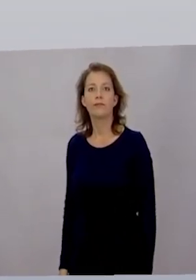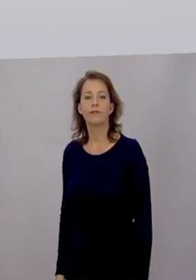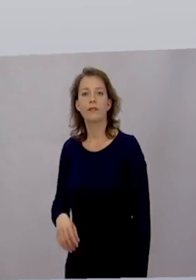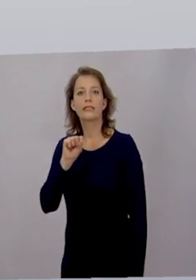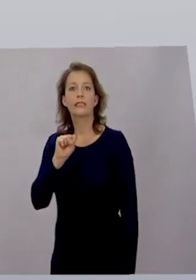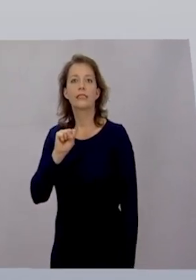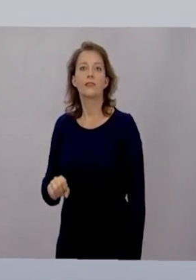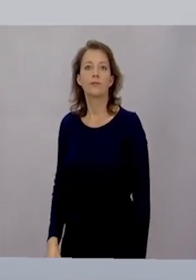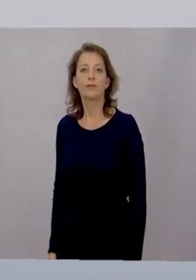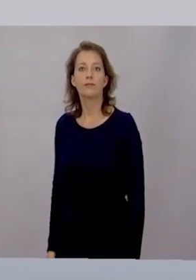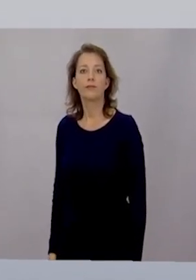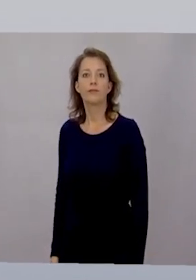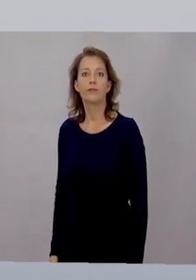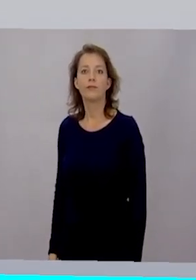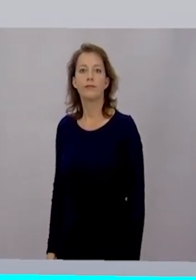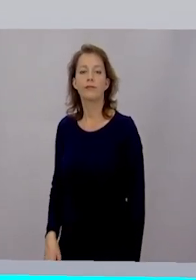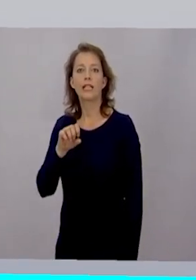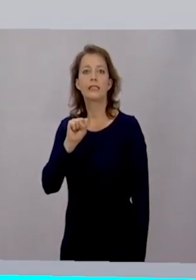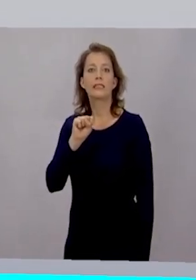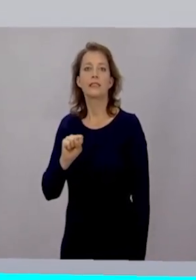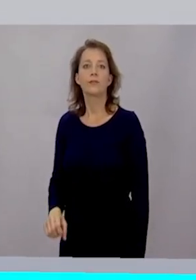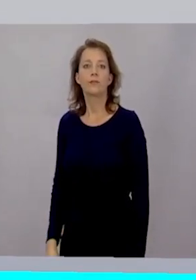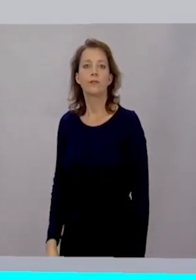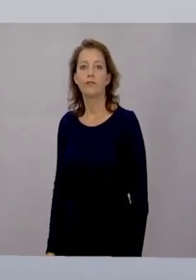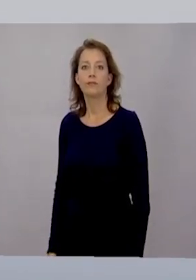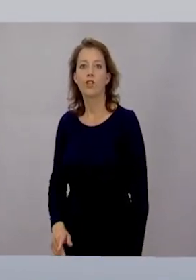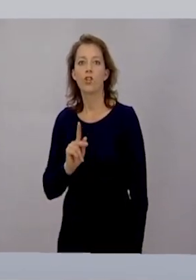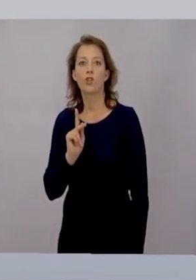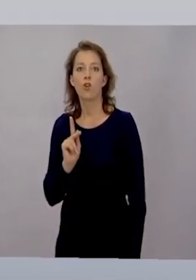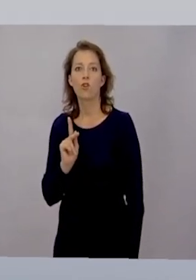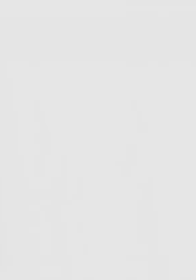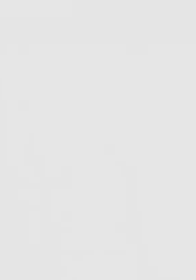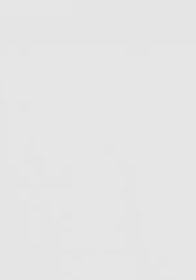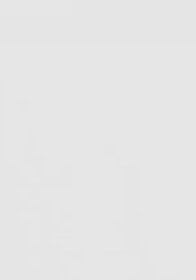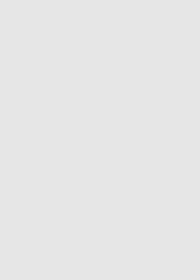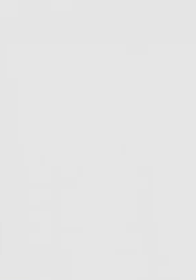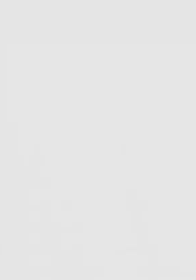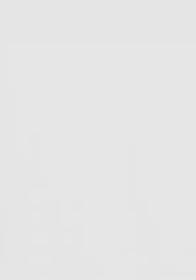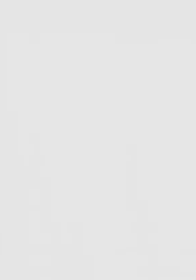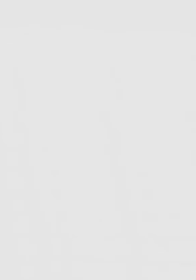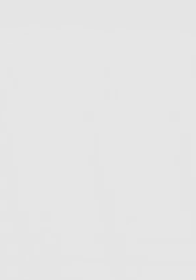The user stays in this loop until all sampled sentences have been trialed before exiting,